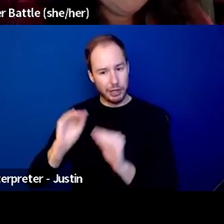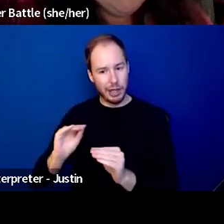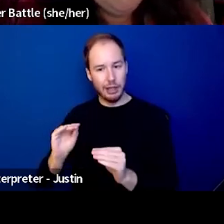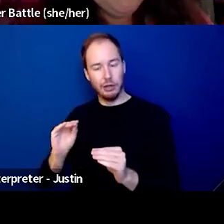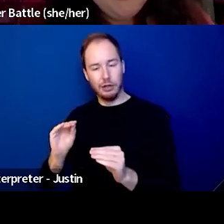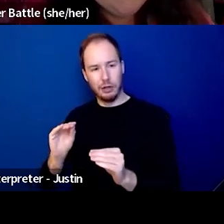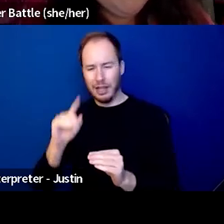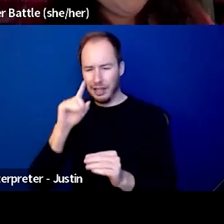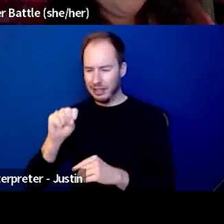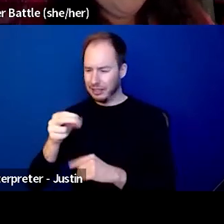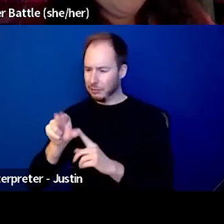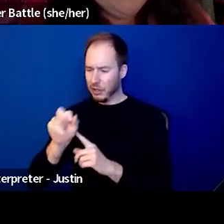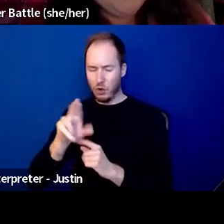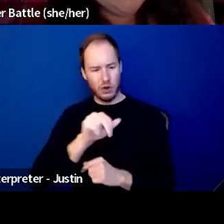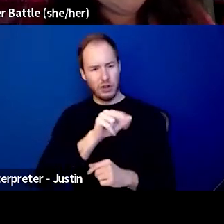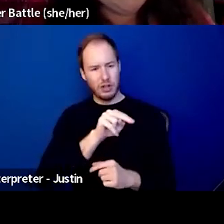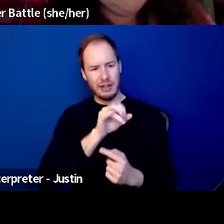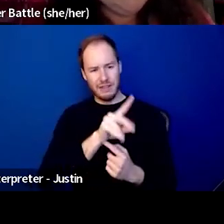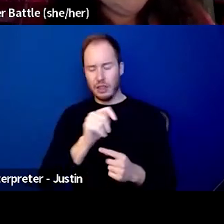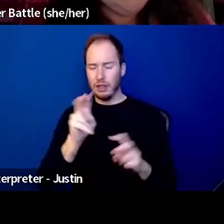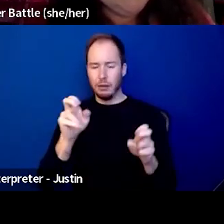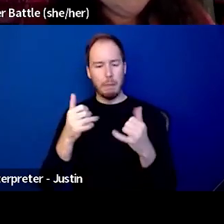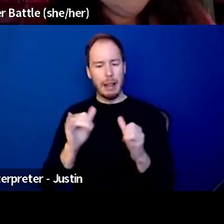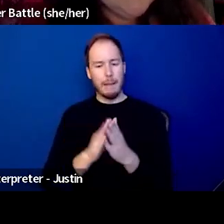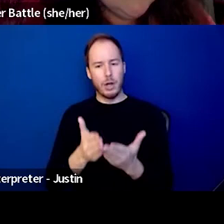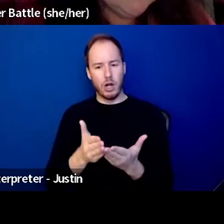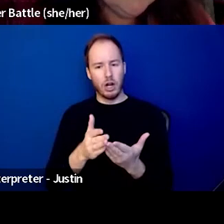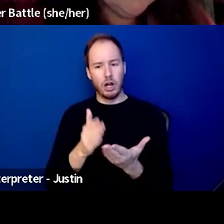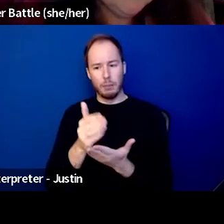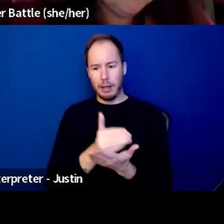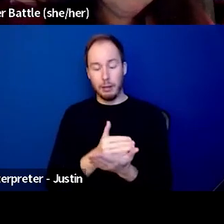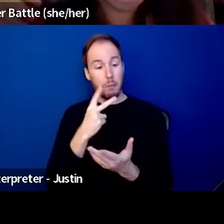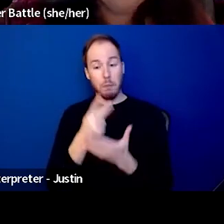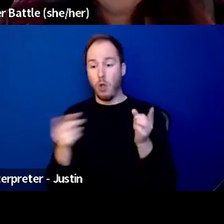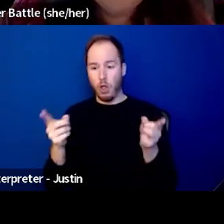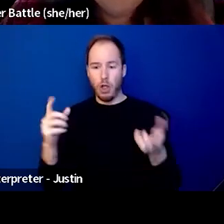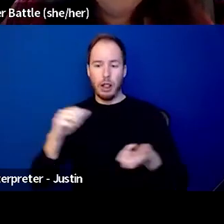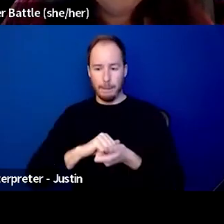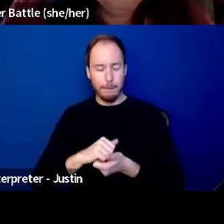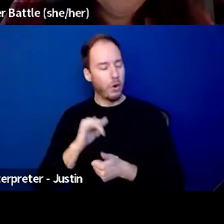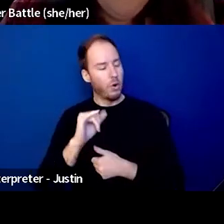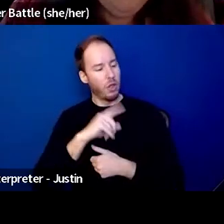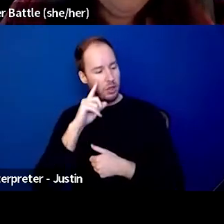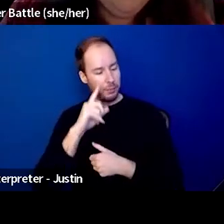is it SAMHSA or , John, the playbooks? Both of them worked on it together. Yeah. Well you, I don't know.